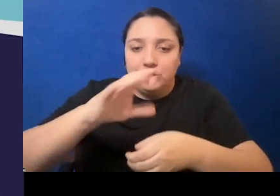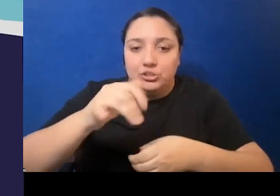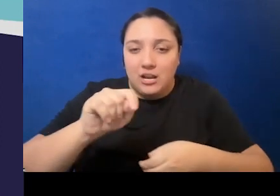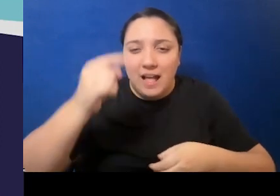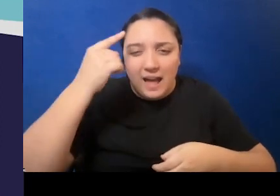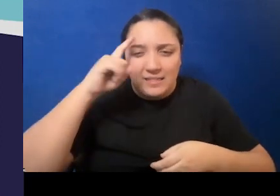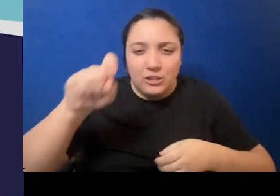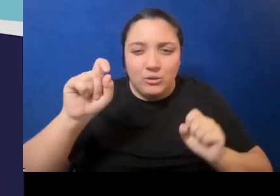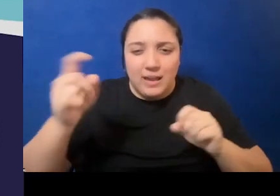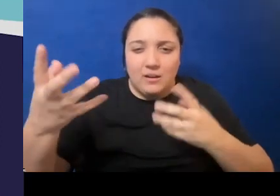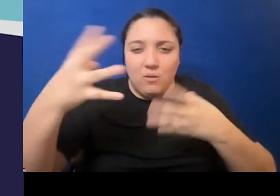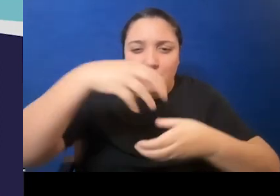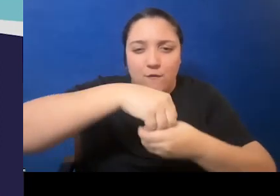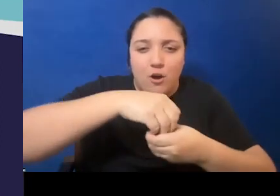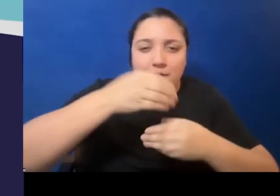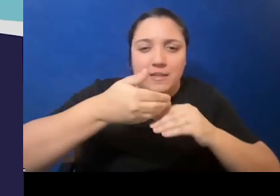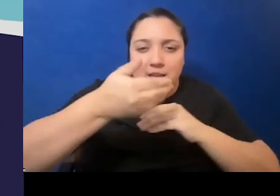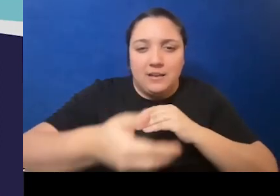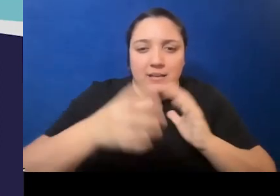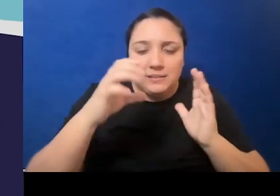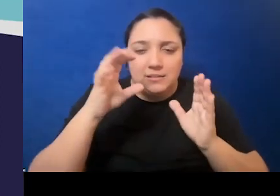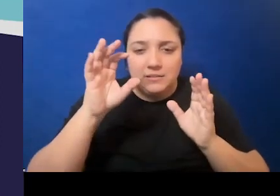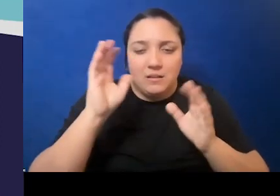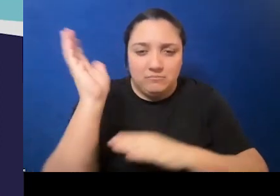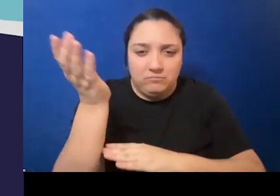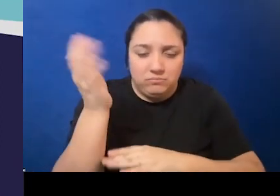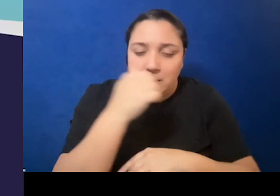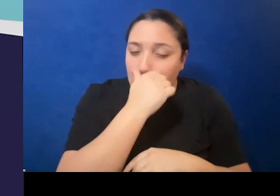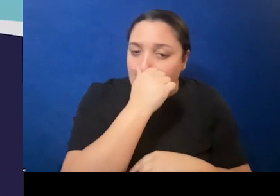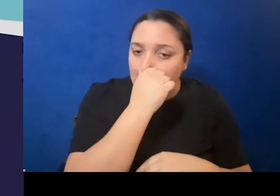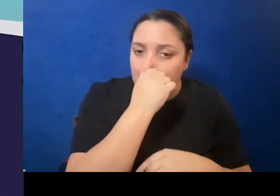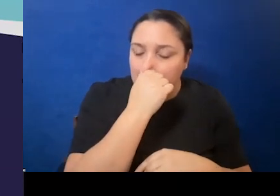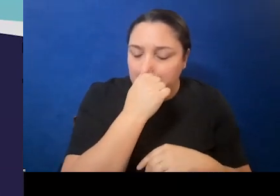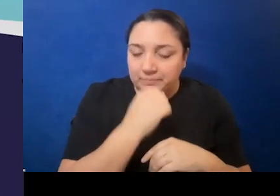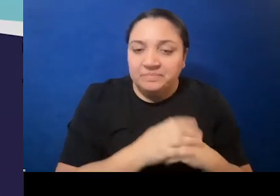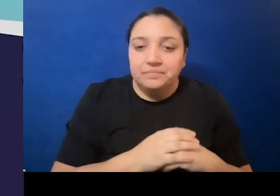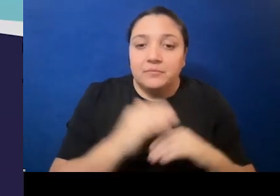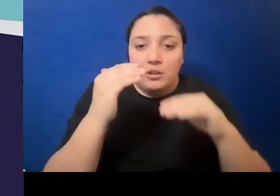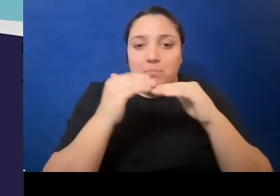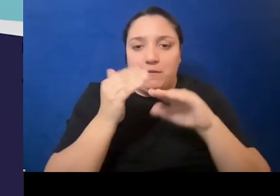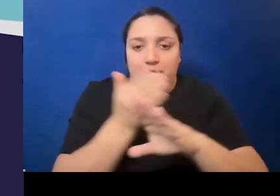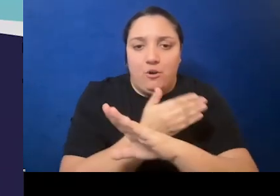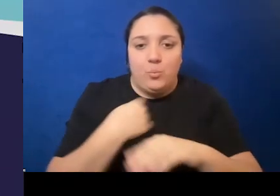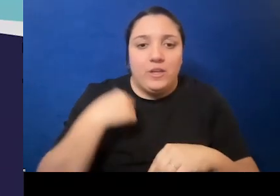PUT THE LINK IN THE CHAT. YOU WILL BE ABLE TO WEAVE THIS IN IN THE NEXT SECTION.